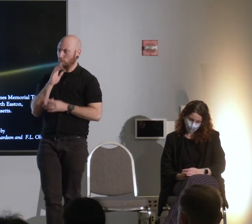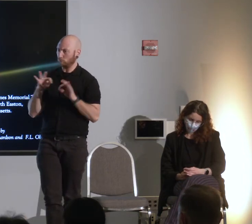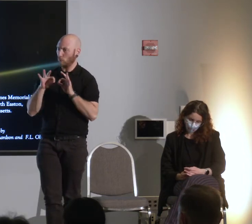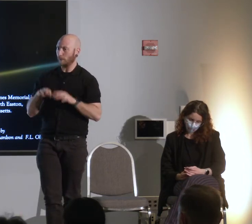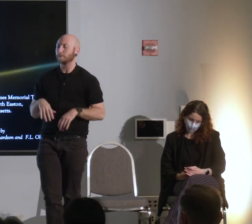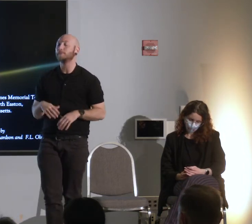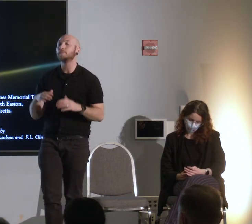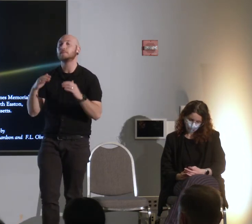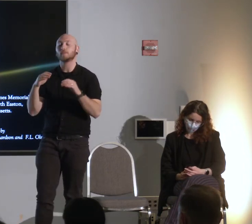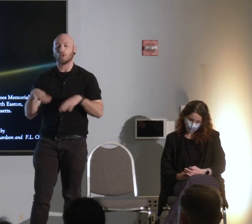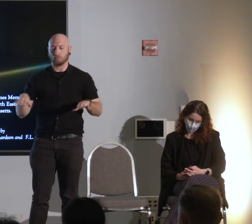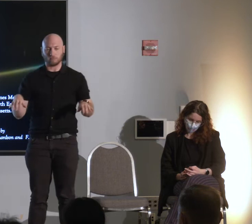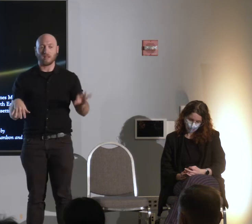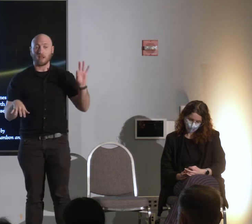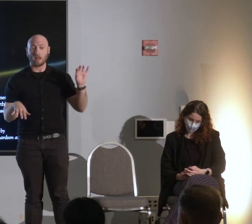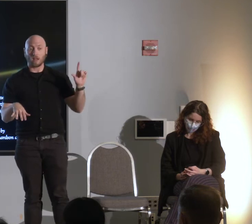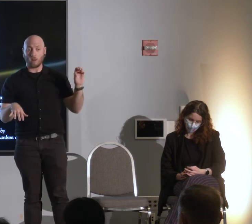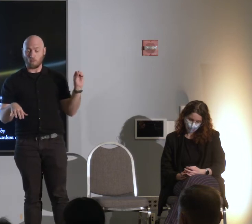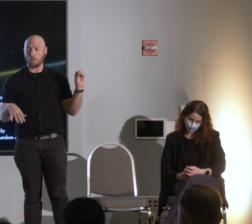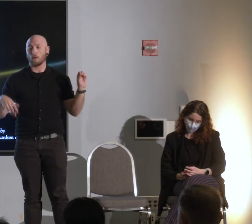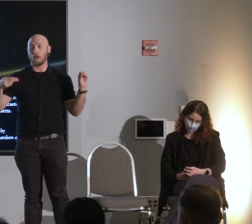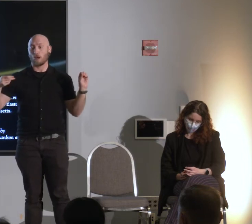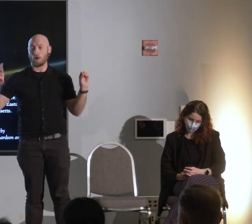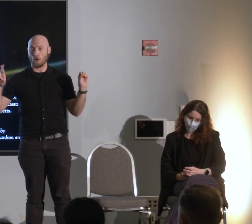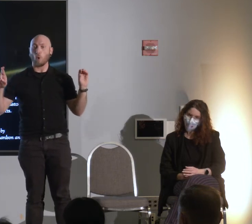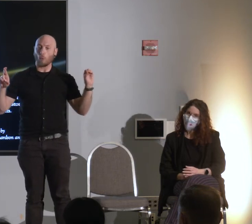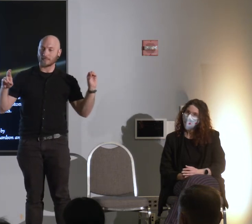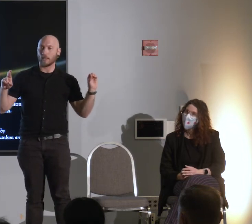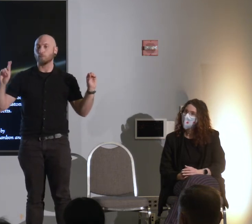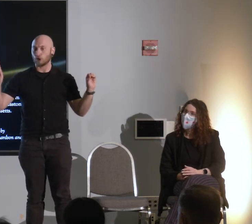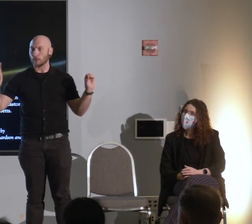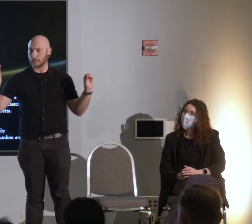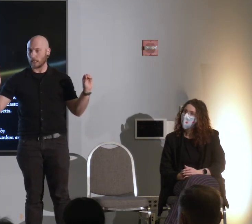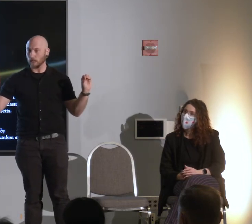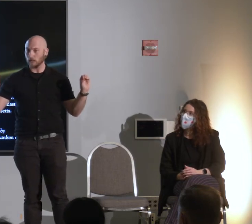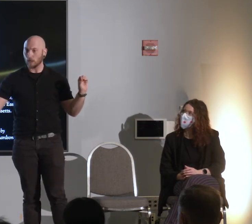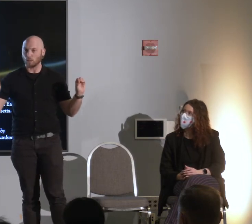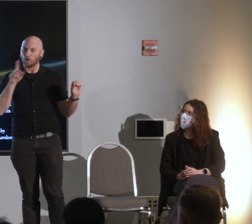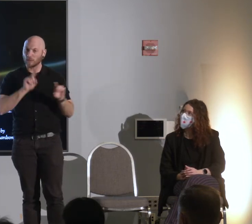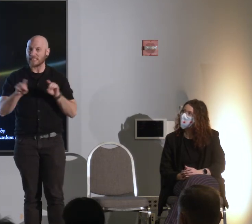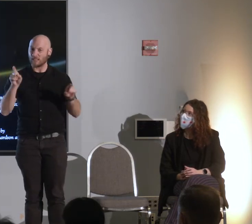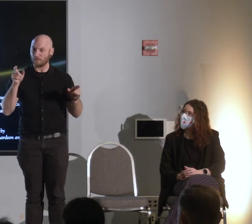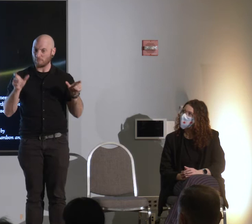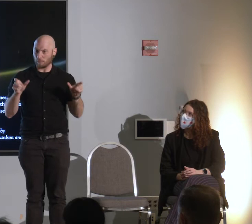Olmstead and Richardson could hard hardly have been more different. Somber and serious, man of the mind,